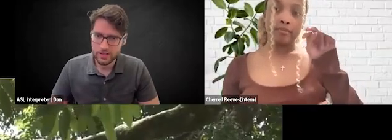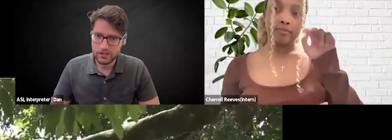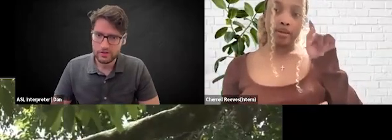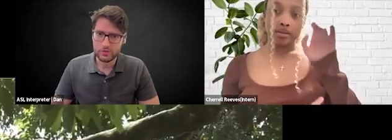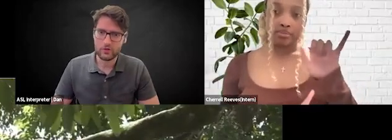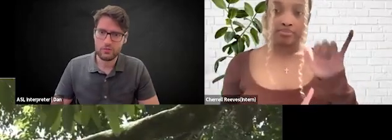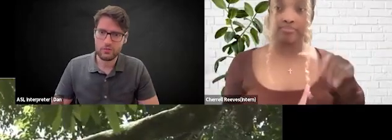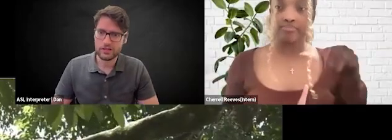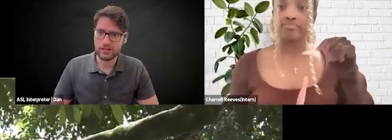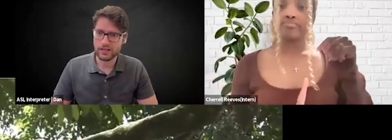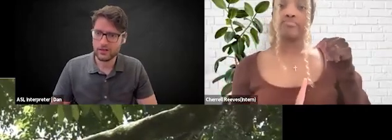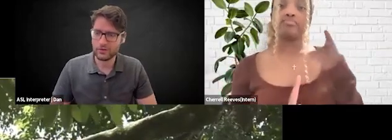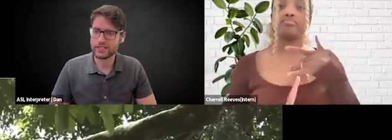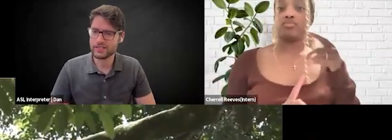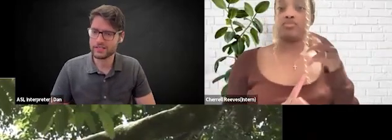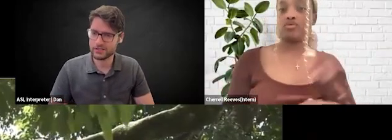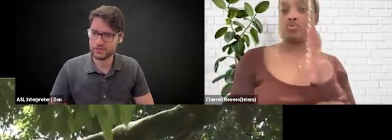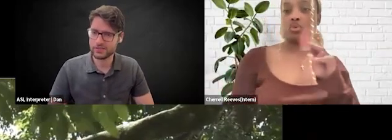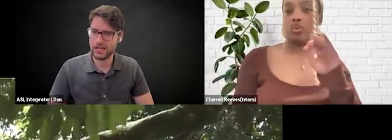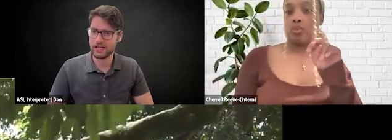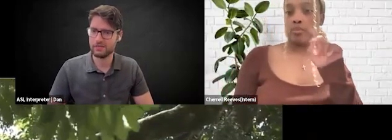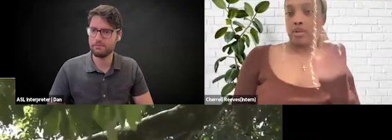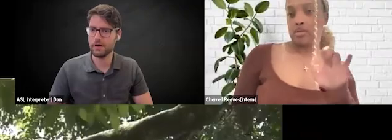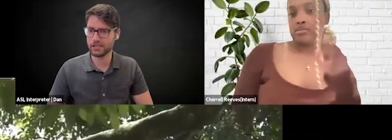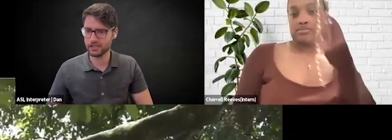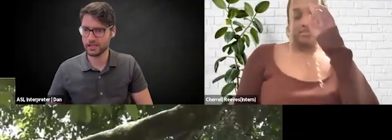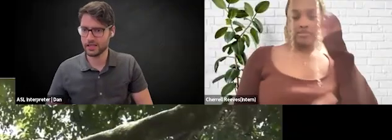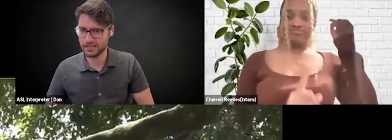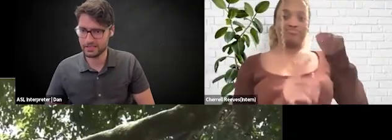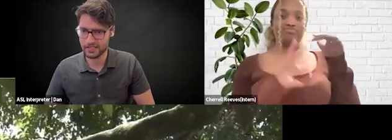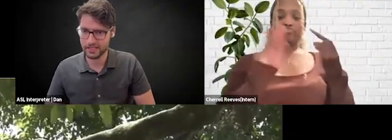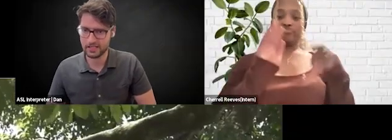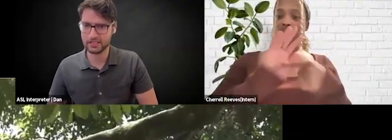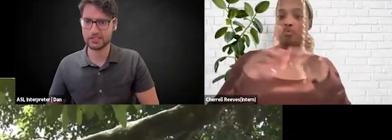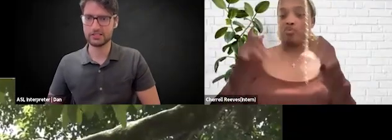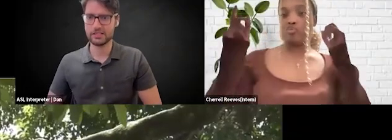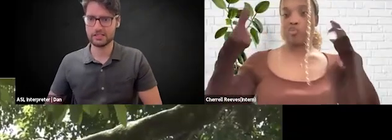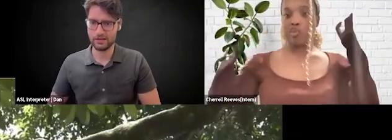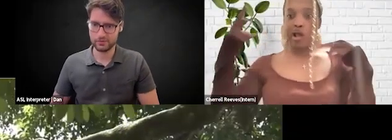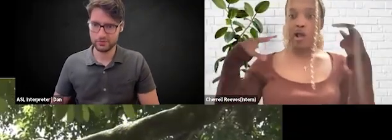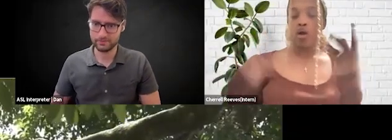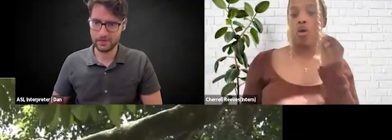Well, here we normally, we tend to use a monkey as a clear example.